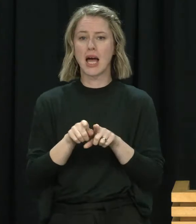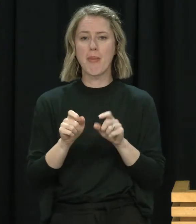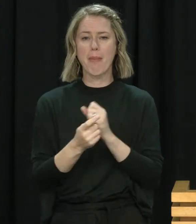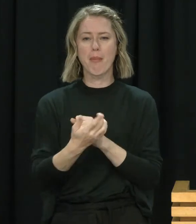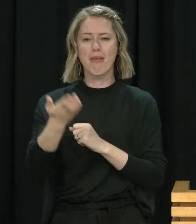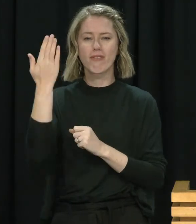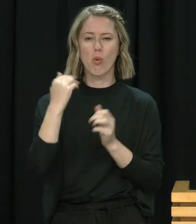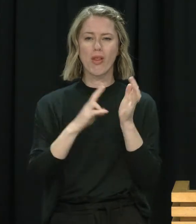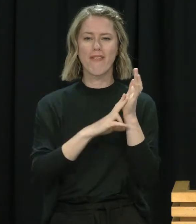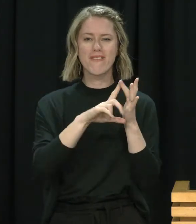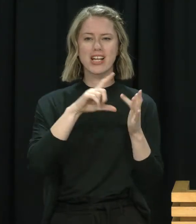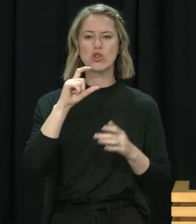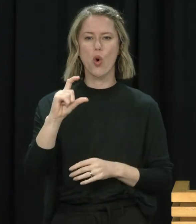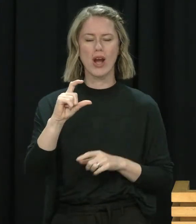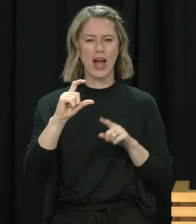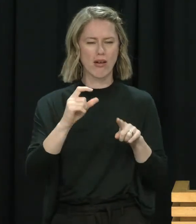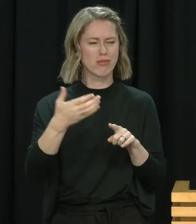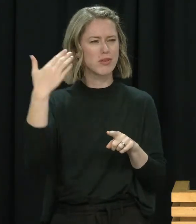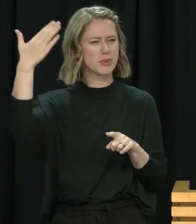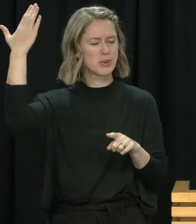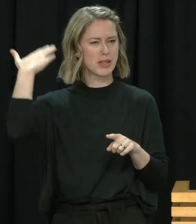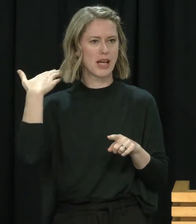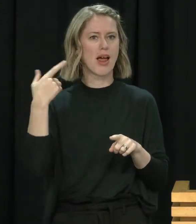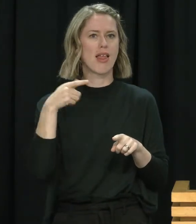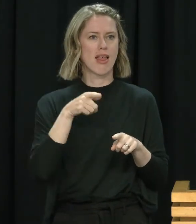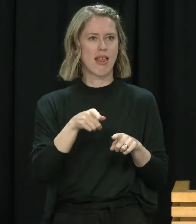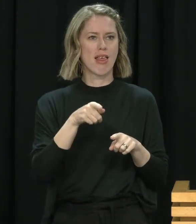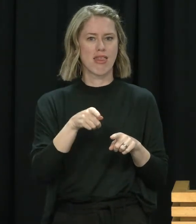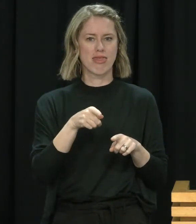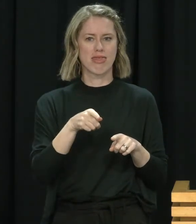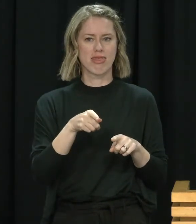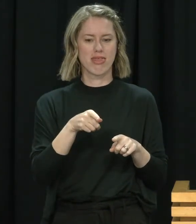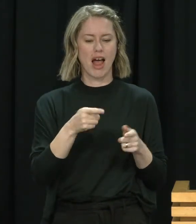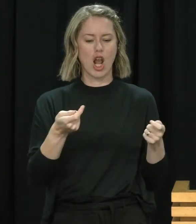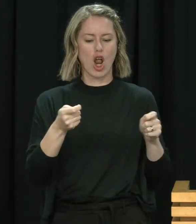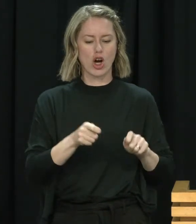longer period of time in Australia. This is the same exercise we went through with